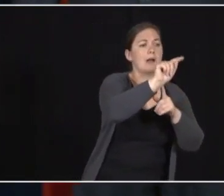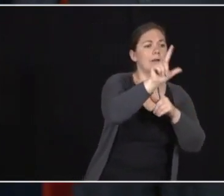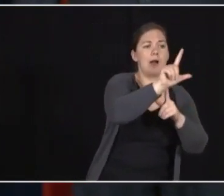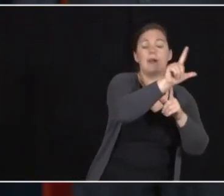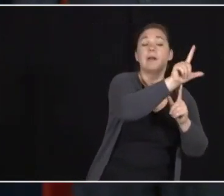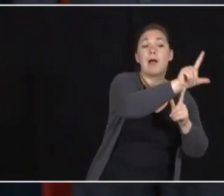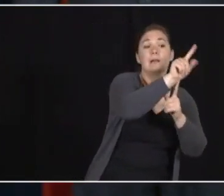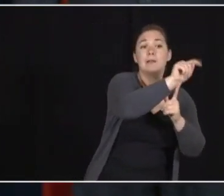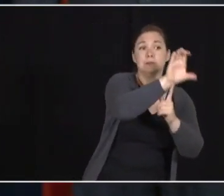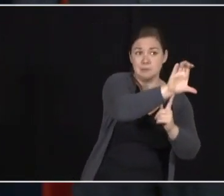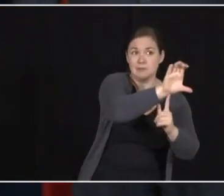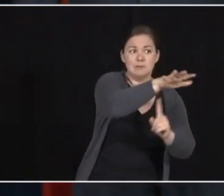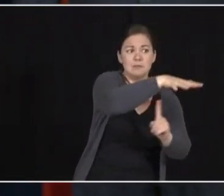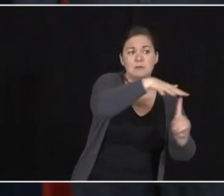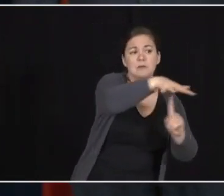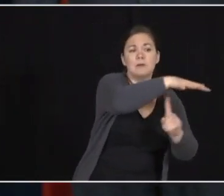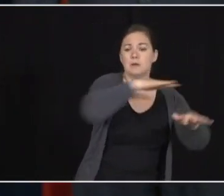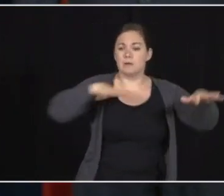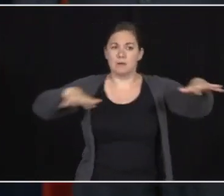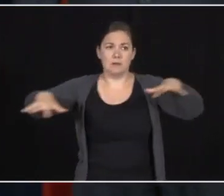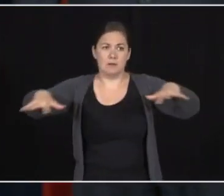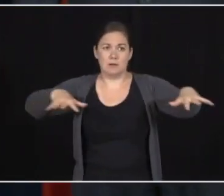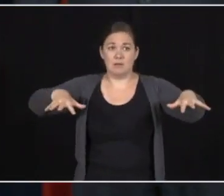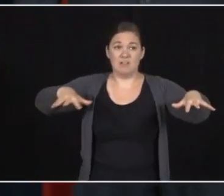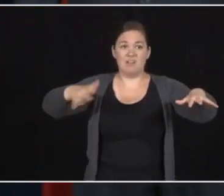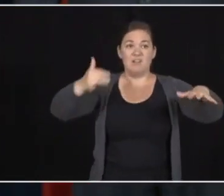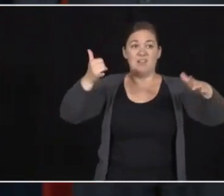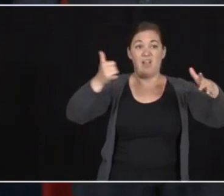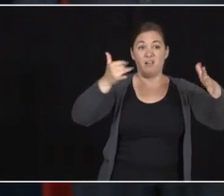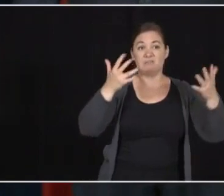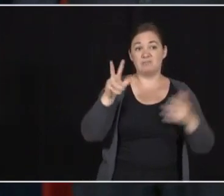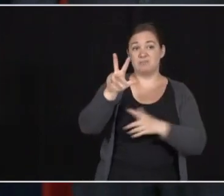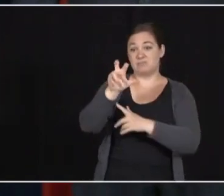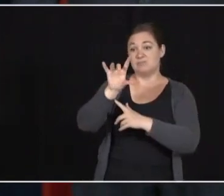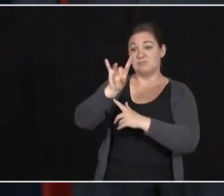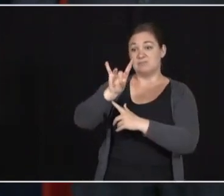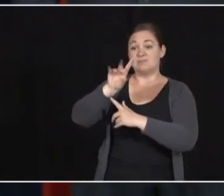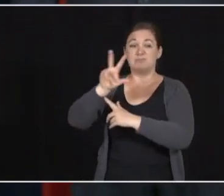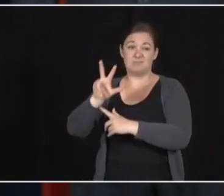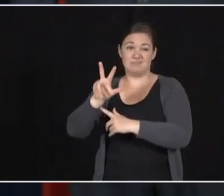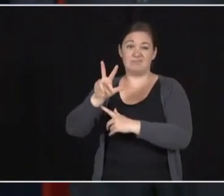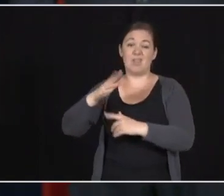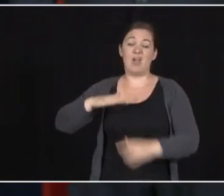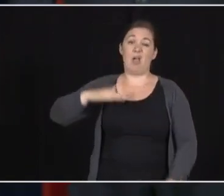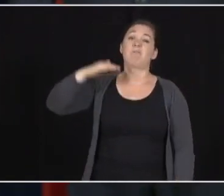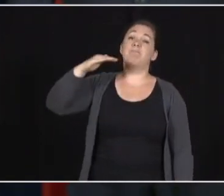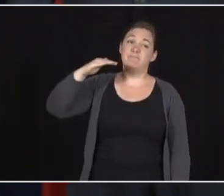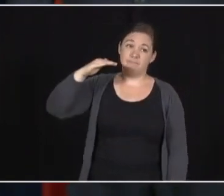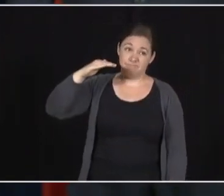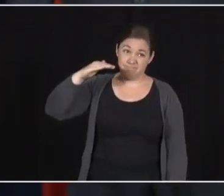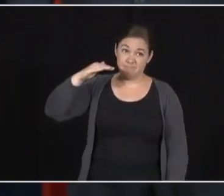This is in part a reflection of the opening of the economy last week.